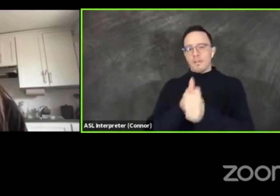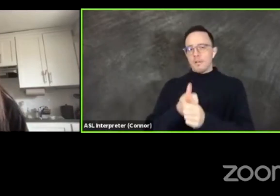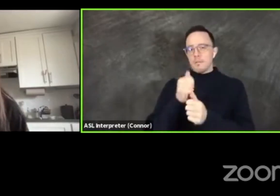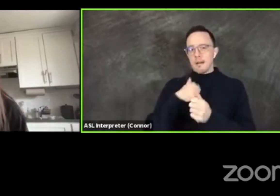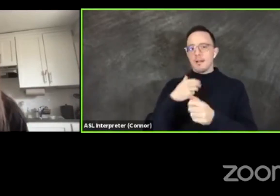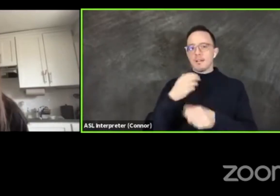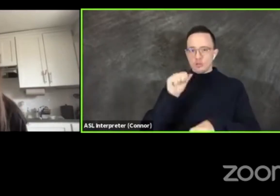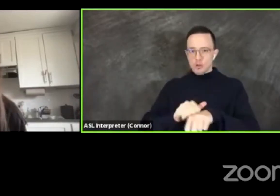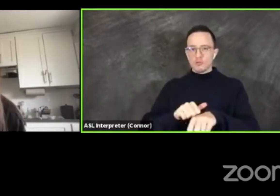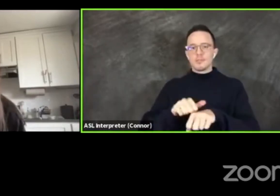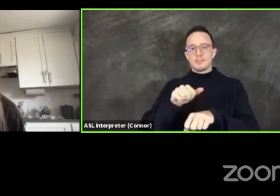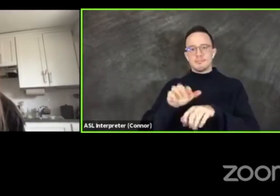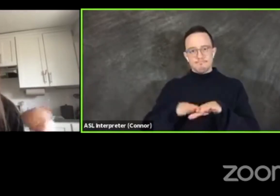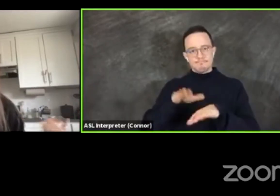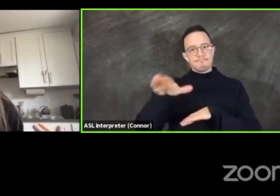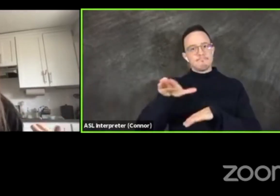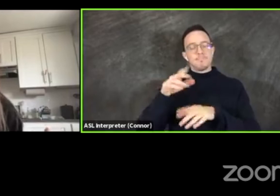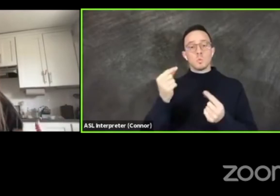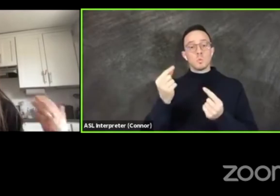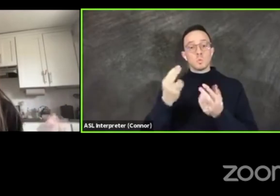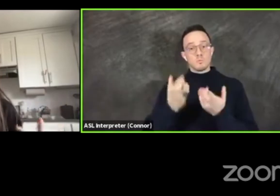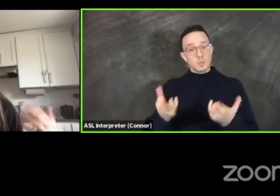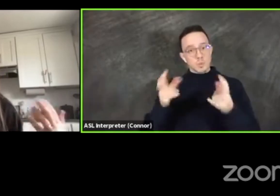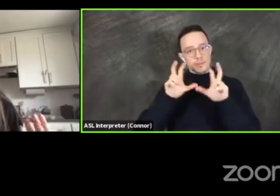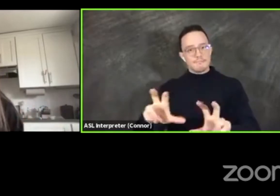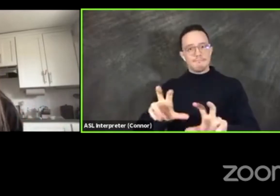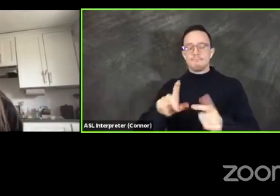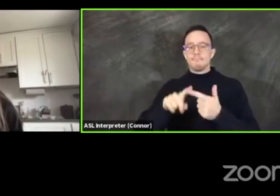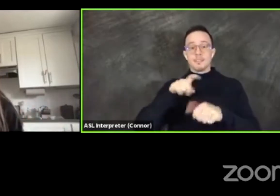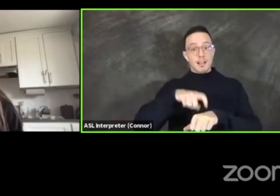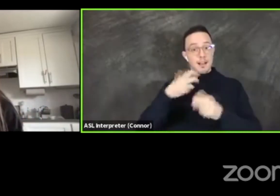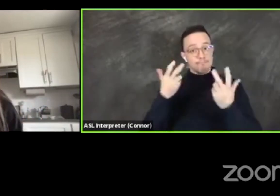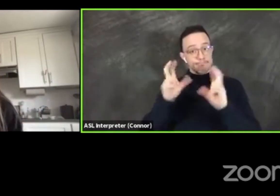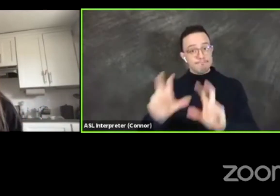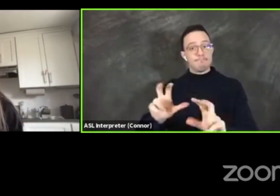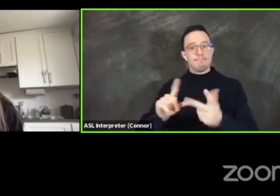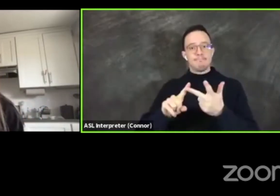ENERGY. IT WAS NECESSARY FOR US TO UNDERGO THIS LEARNING ON OUR OWN